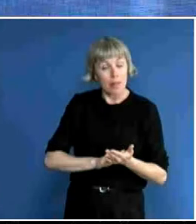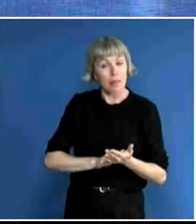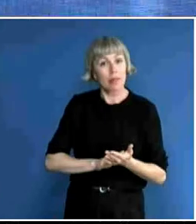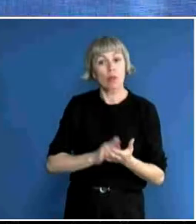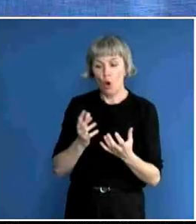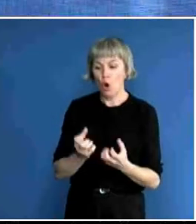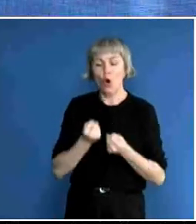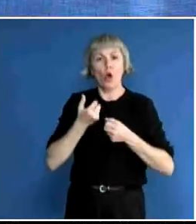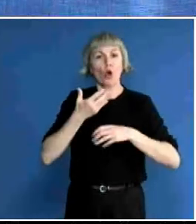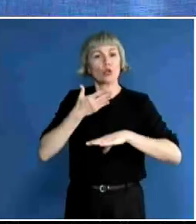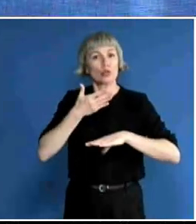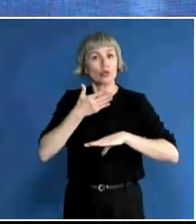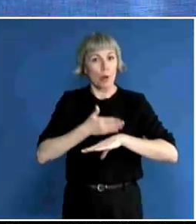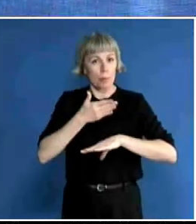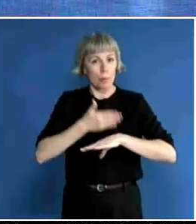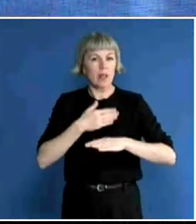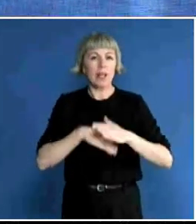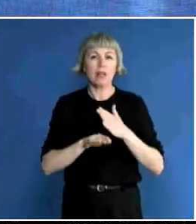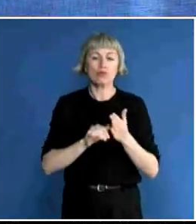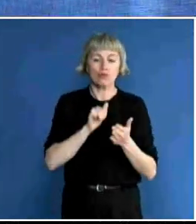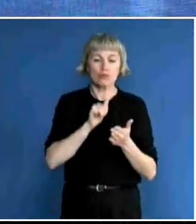casual work. You were still at school then.